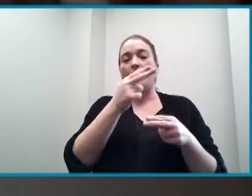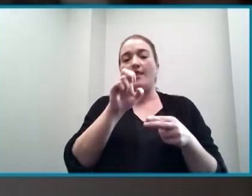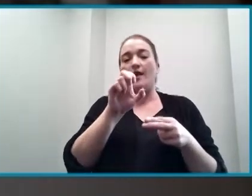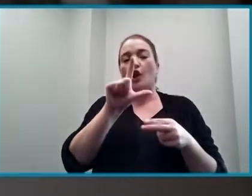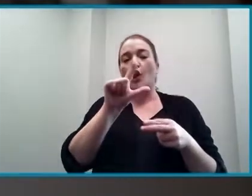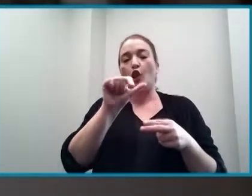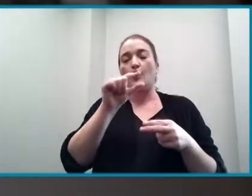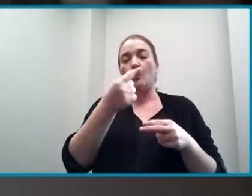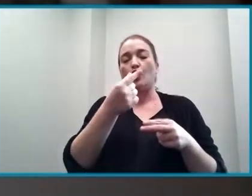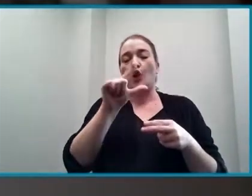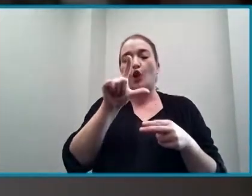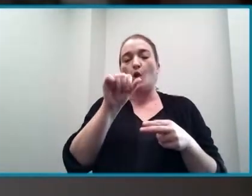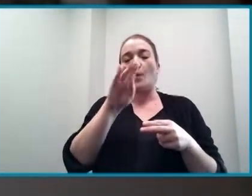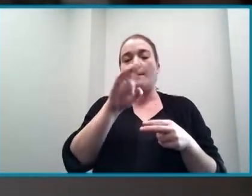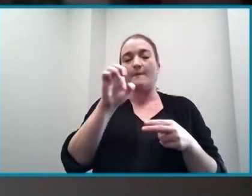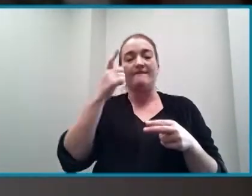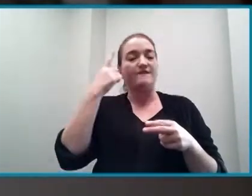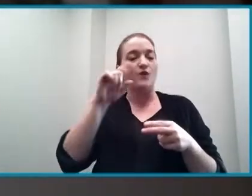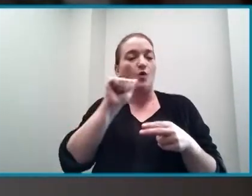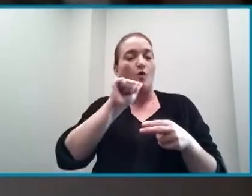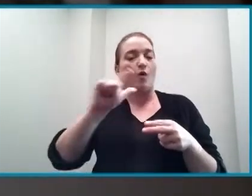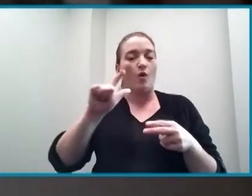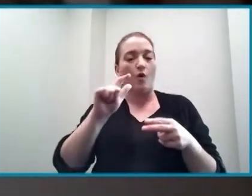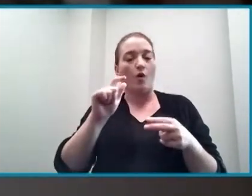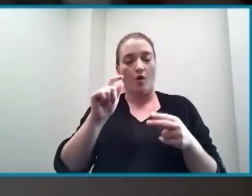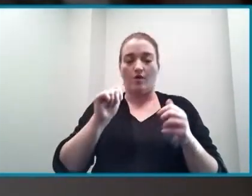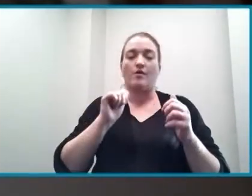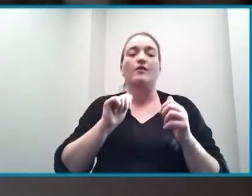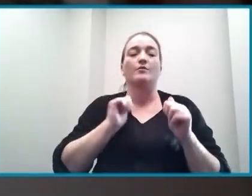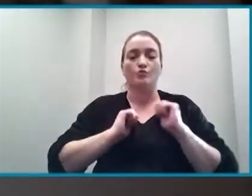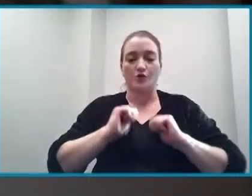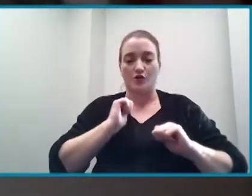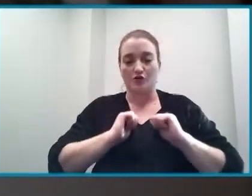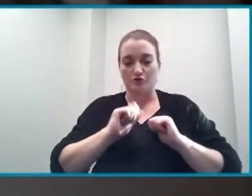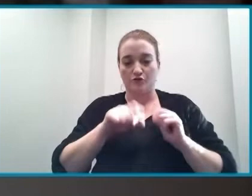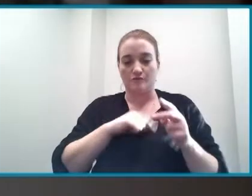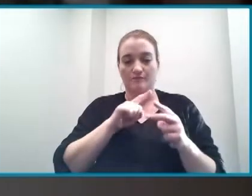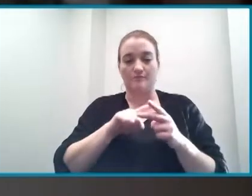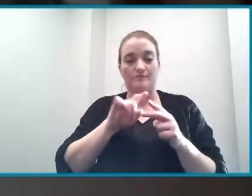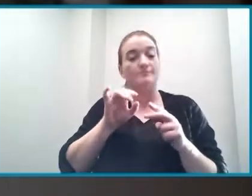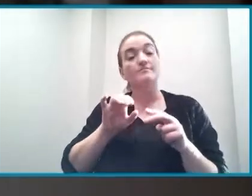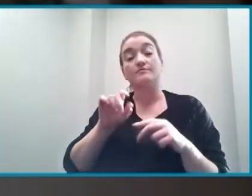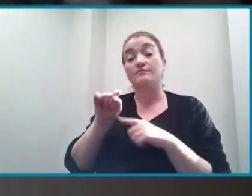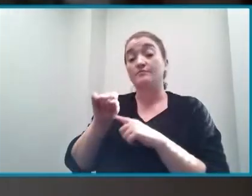so Veterans Village is our partnered organization. They,